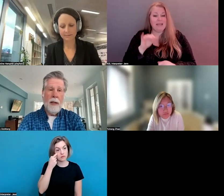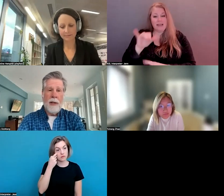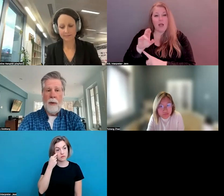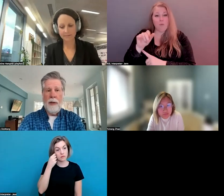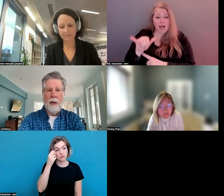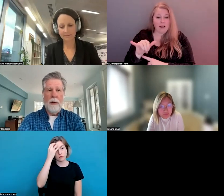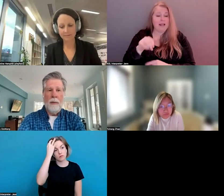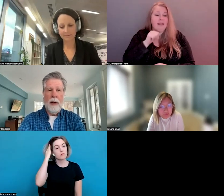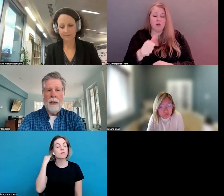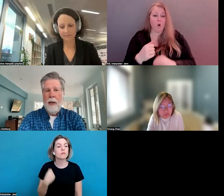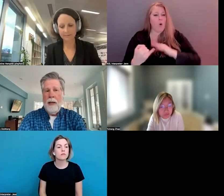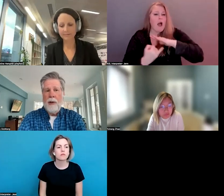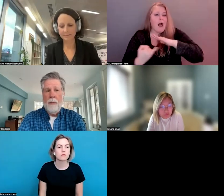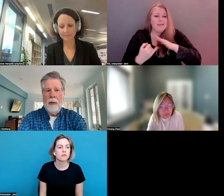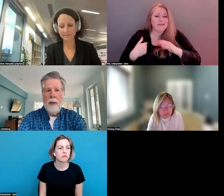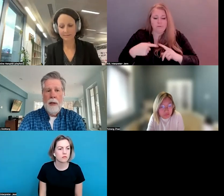isolate us from each other but actually enhance our ability.